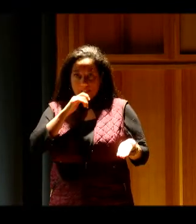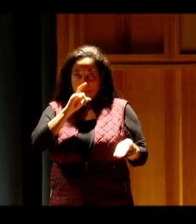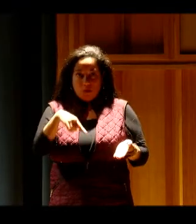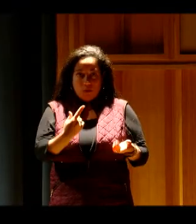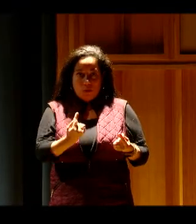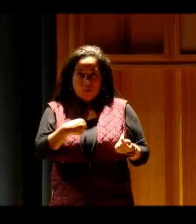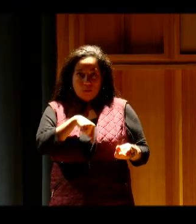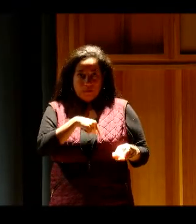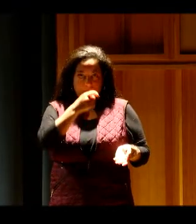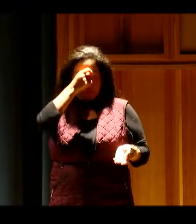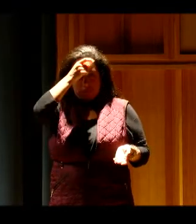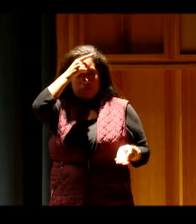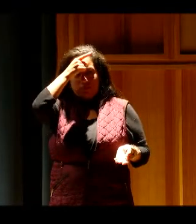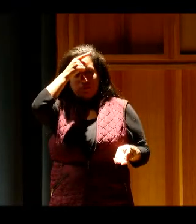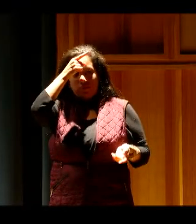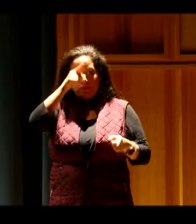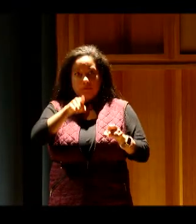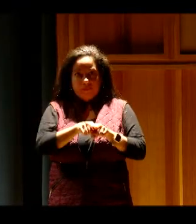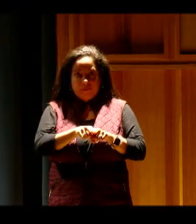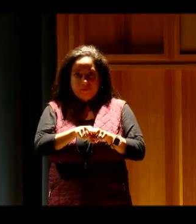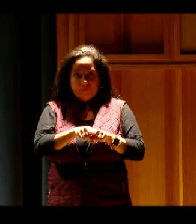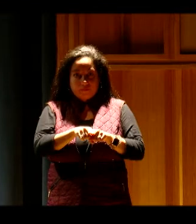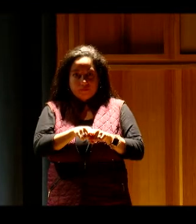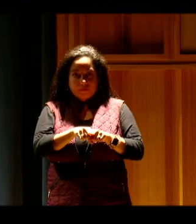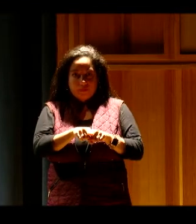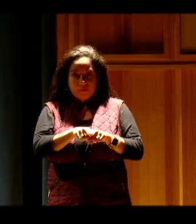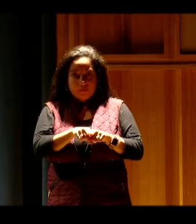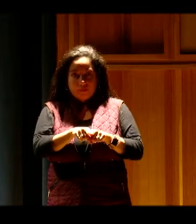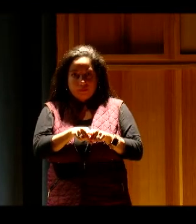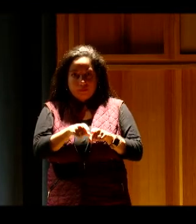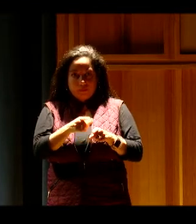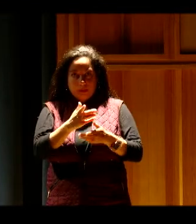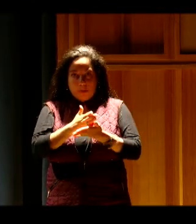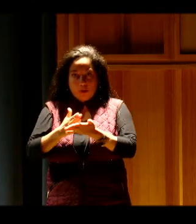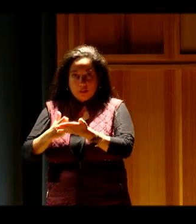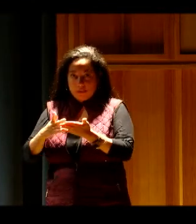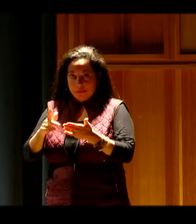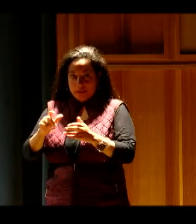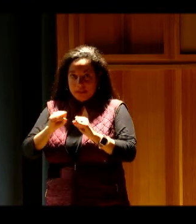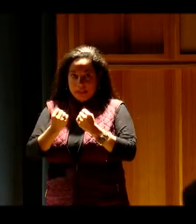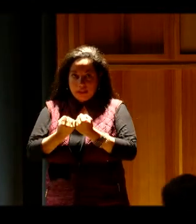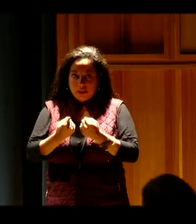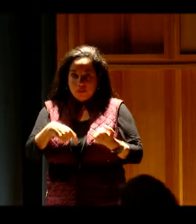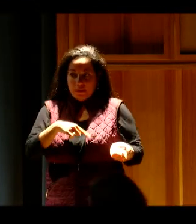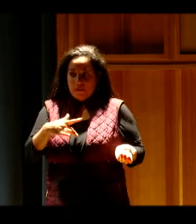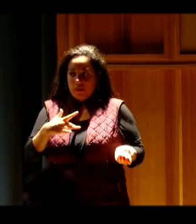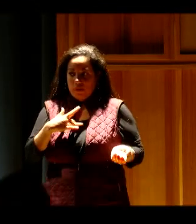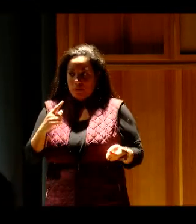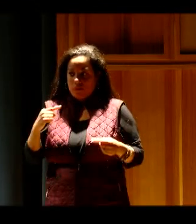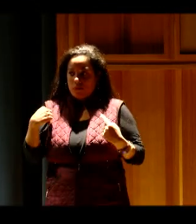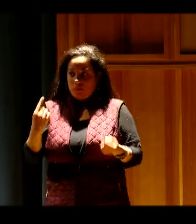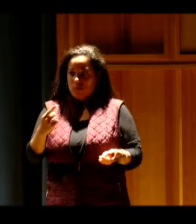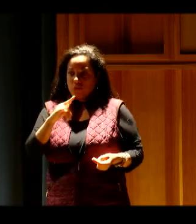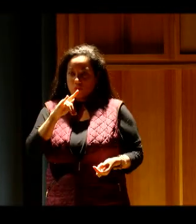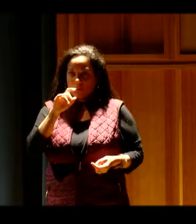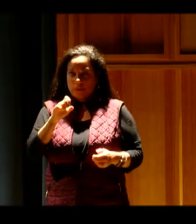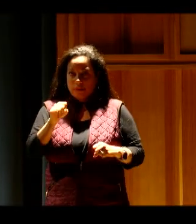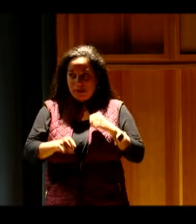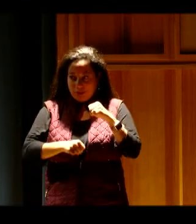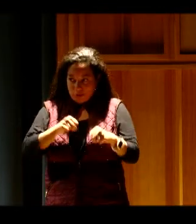As the levers of society, and we've felt always at Julie's bicycle that if we change culture,